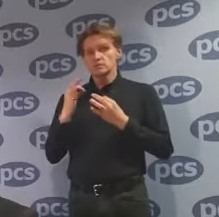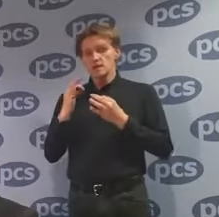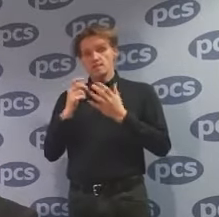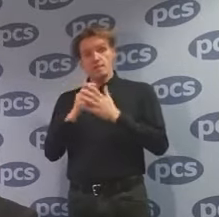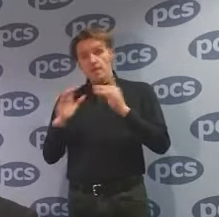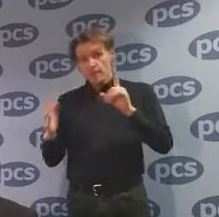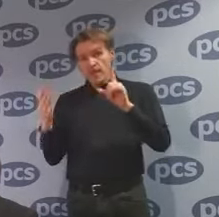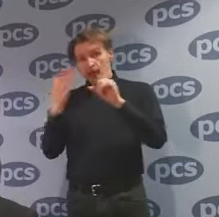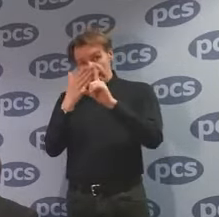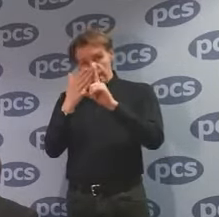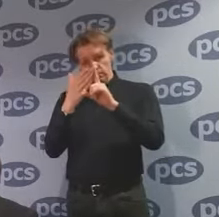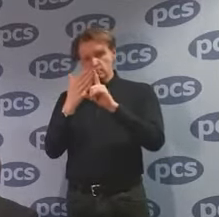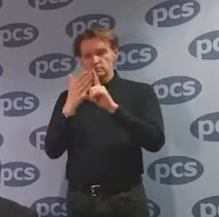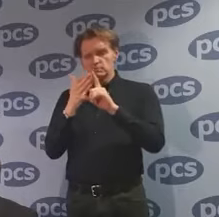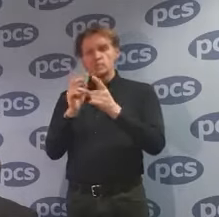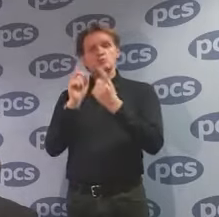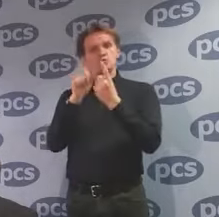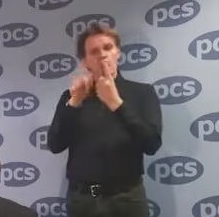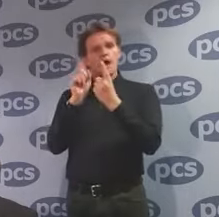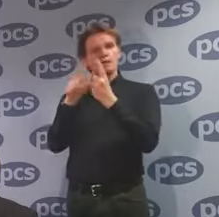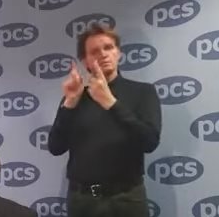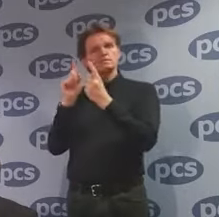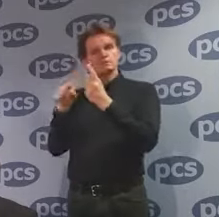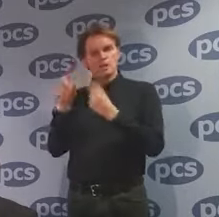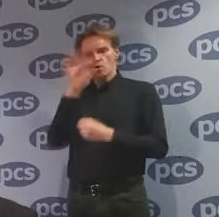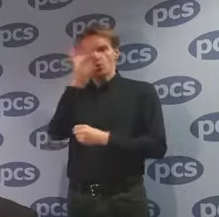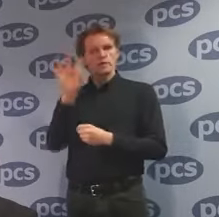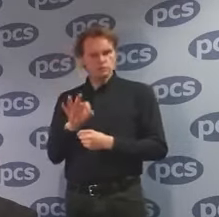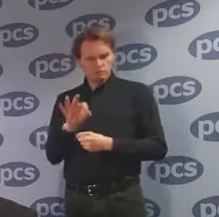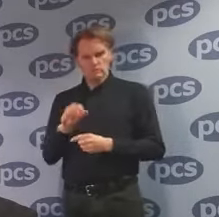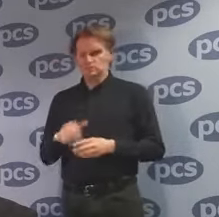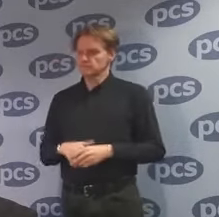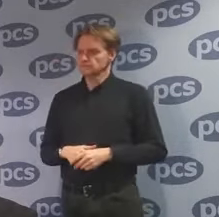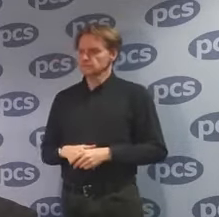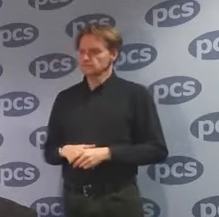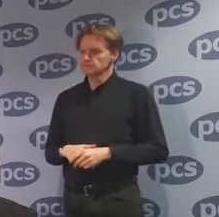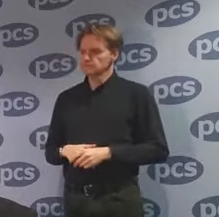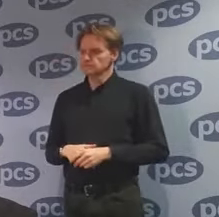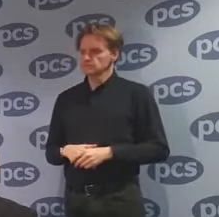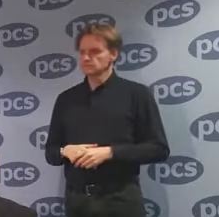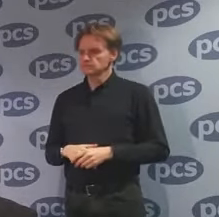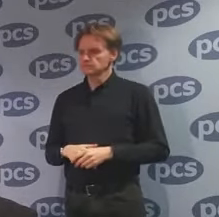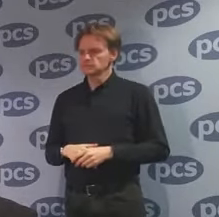questions that we can't cover tonight. Interesting question from Bob in the